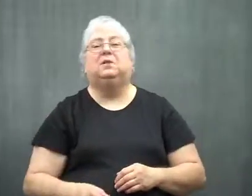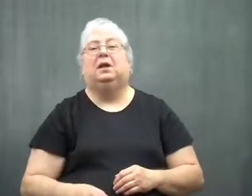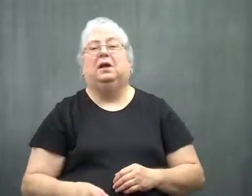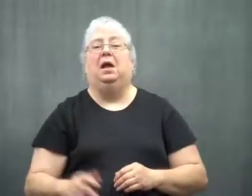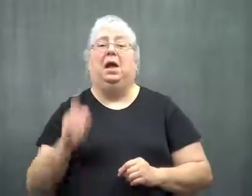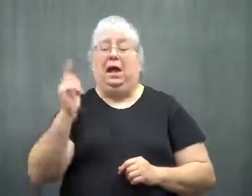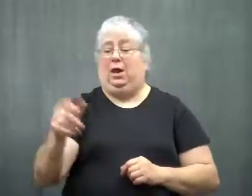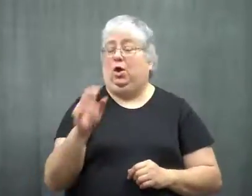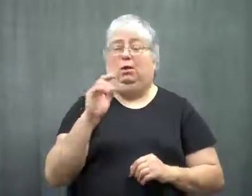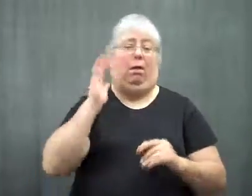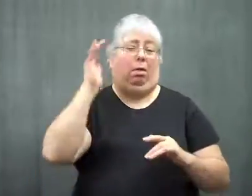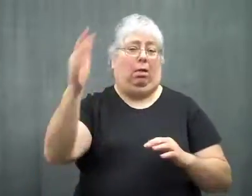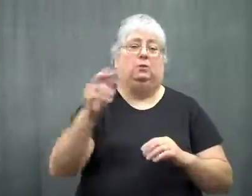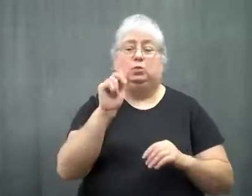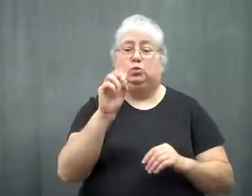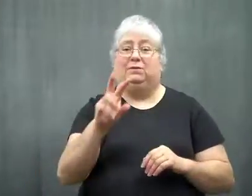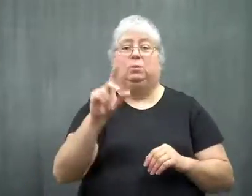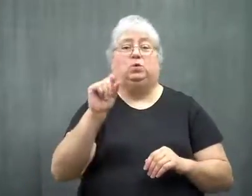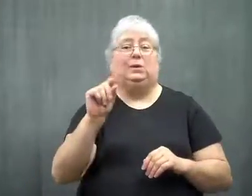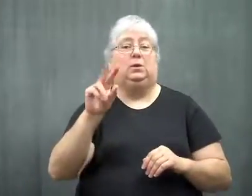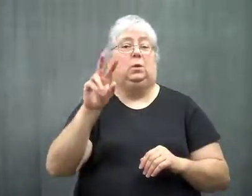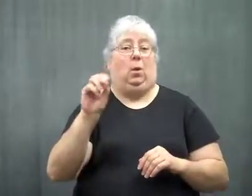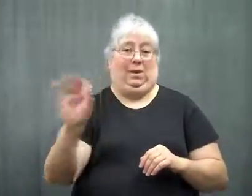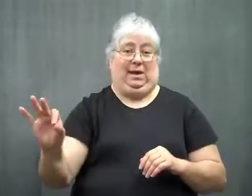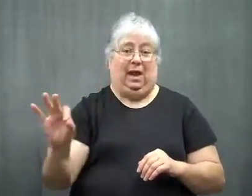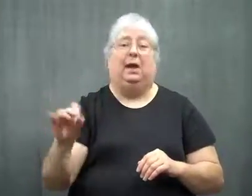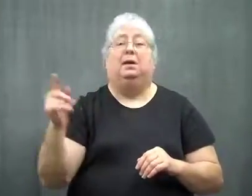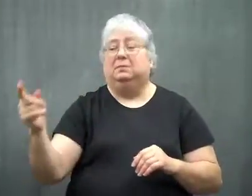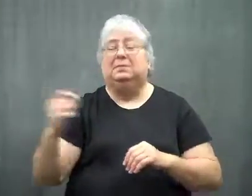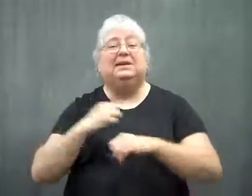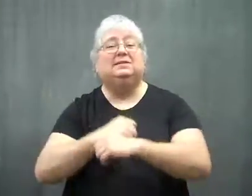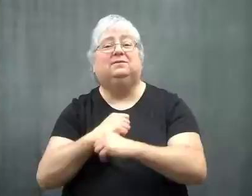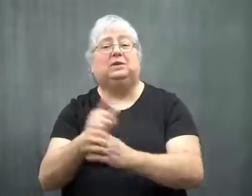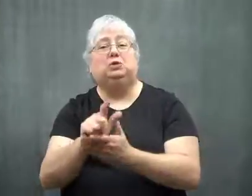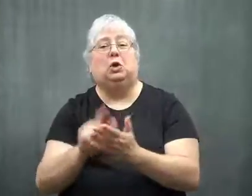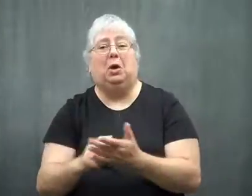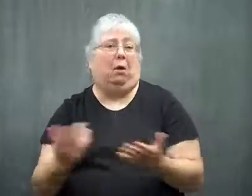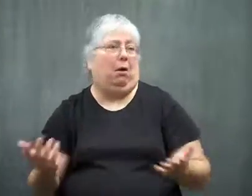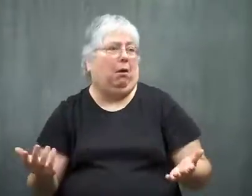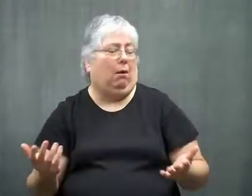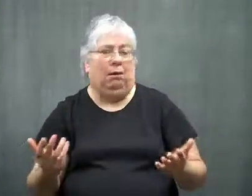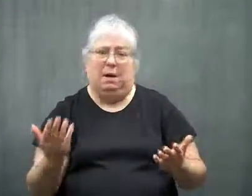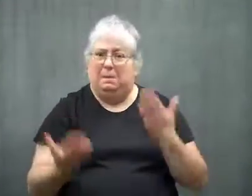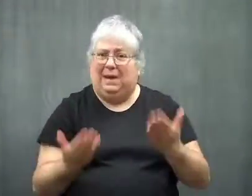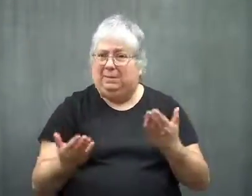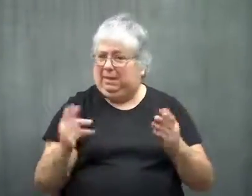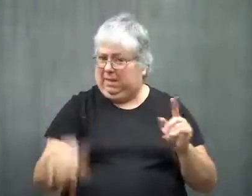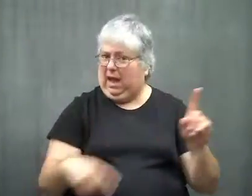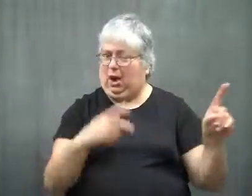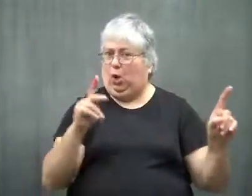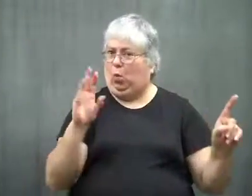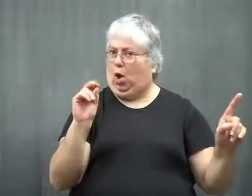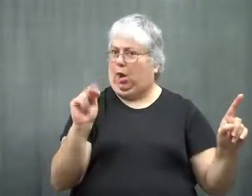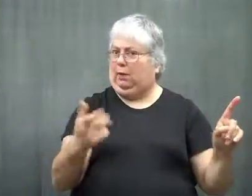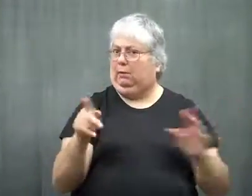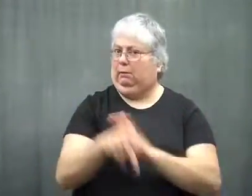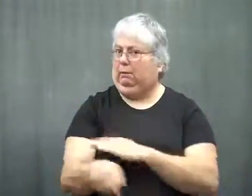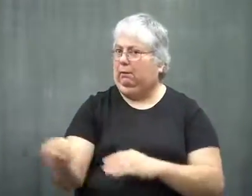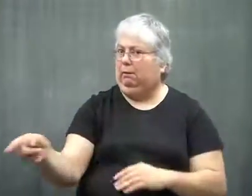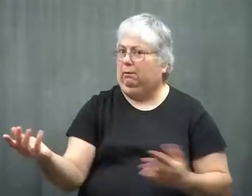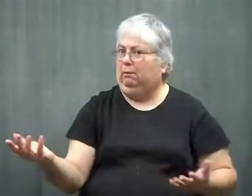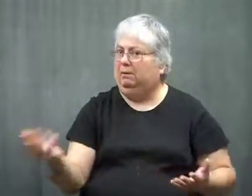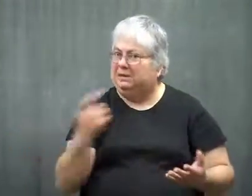Later, on November 20, 2009, the defense raised the possibility that Kronk killed the girl.